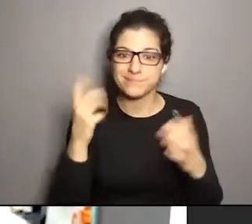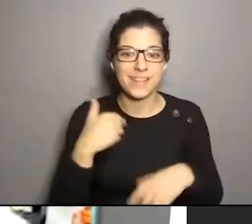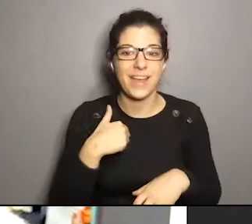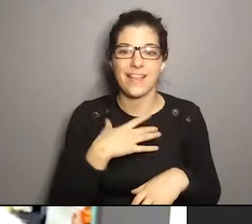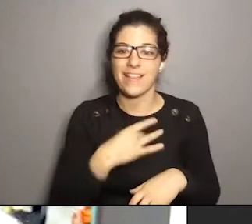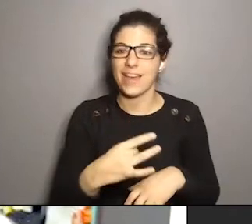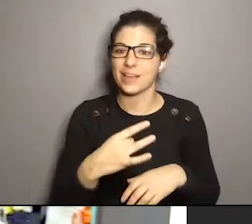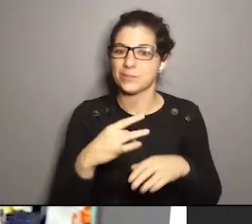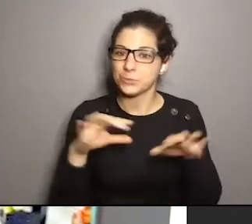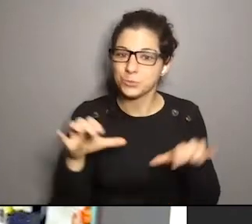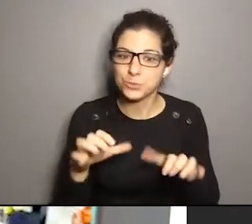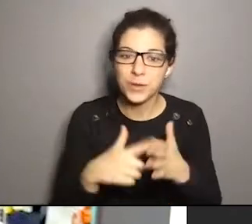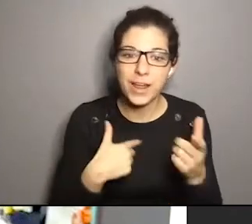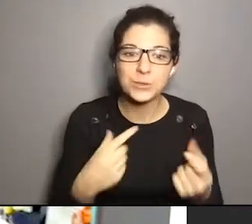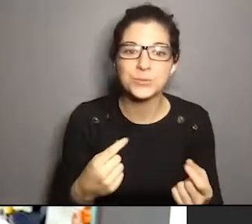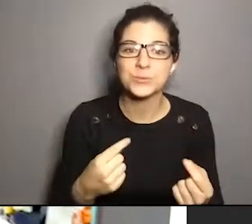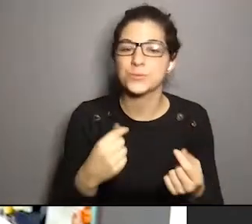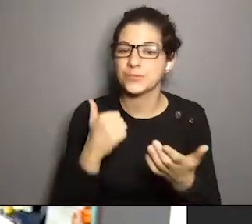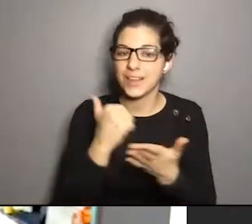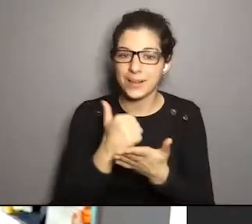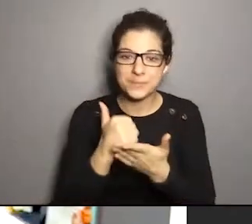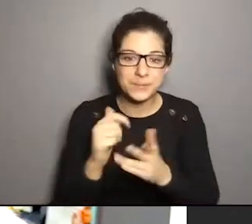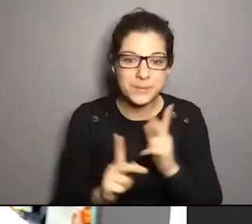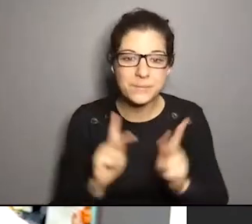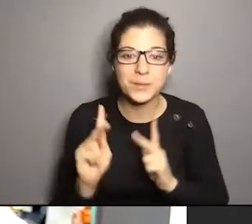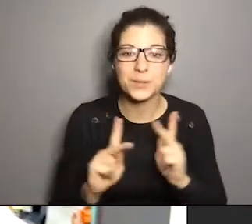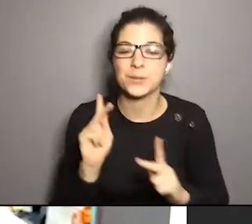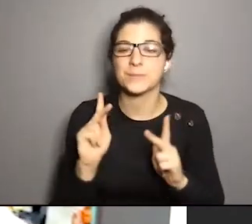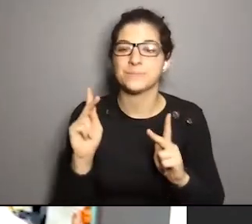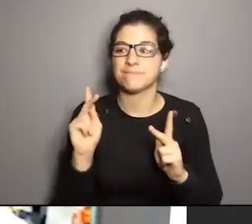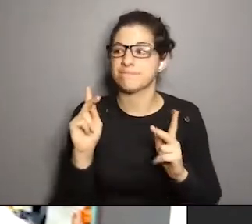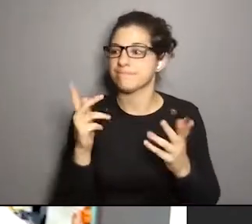I love helping people. I love helping people who have disabilities